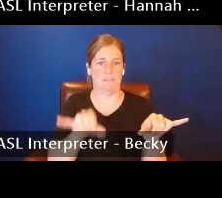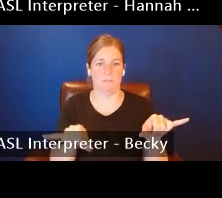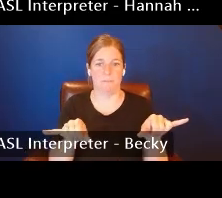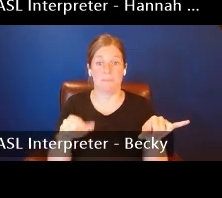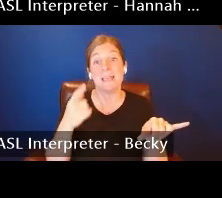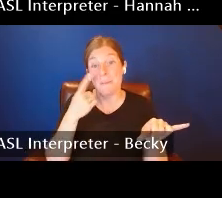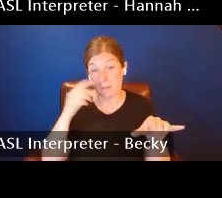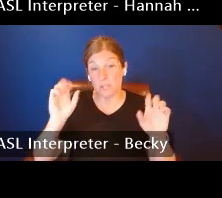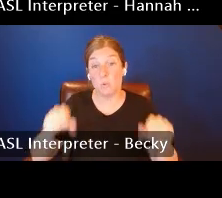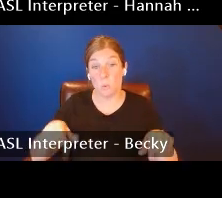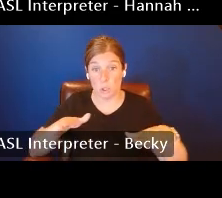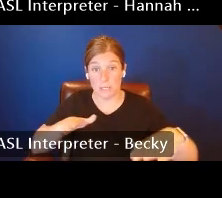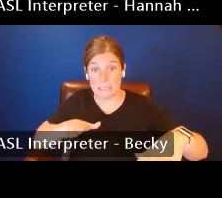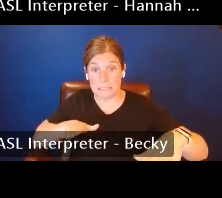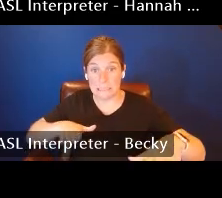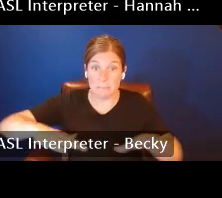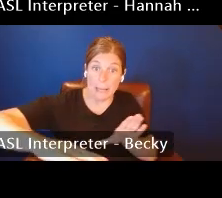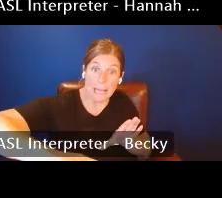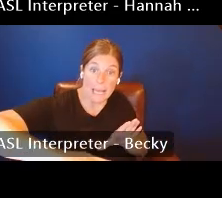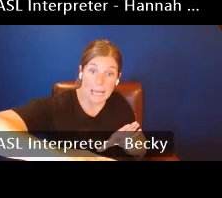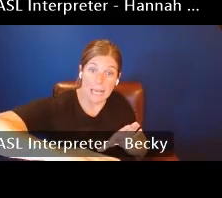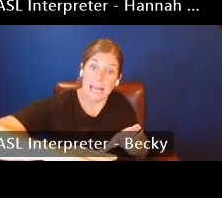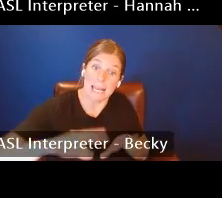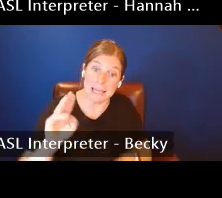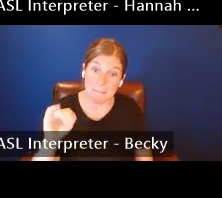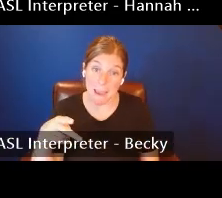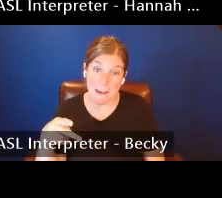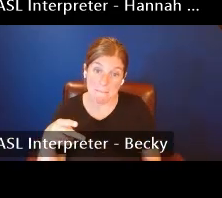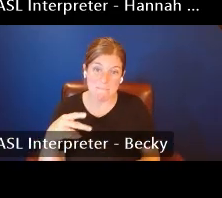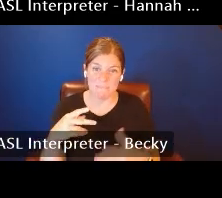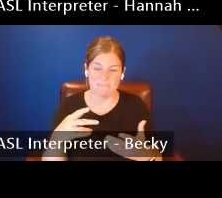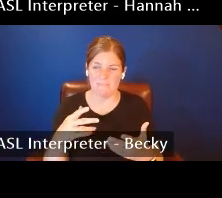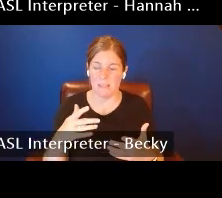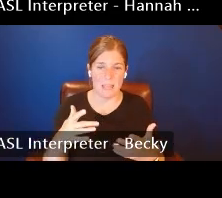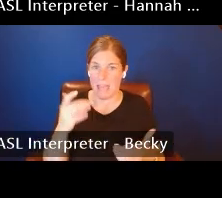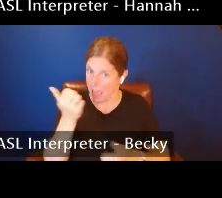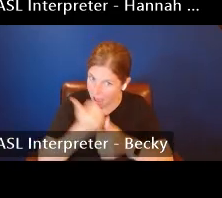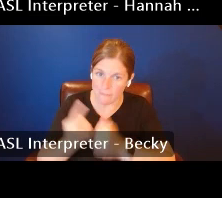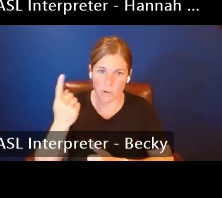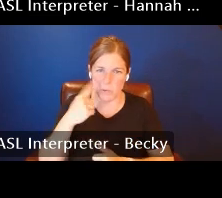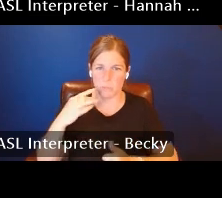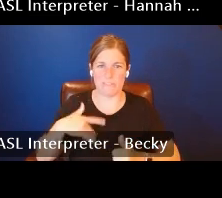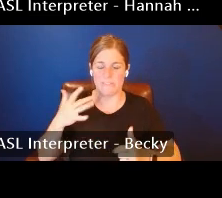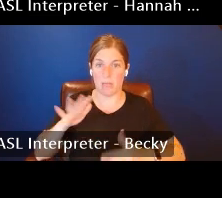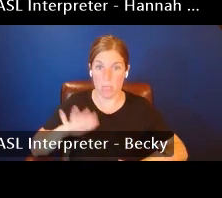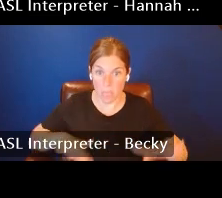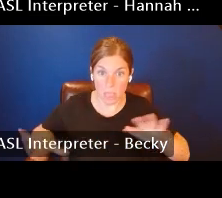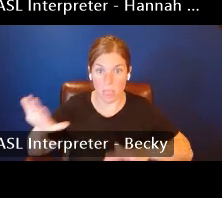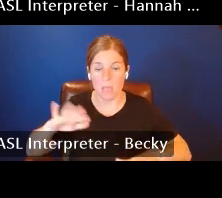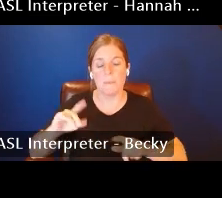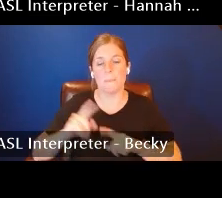And that would be disorienting for everyone is important. Up, down, left, right--